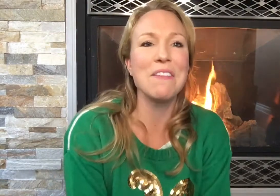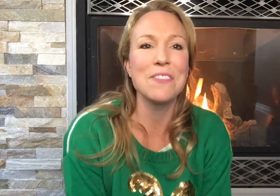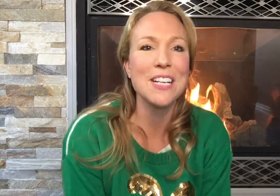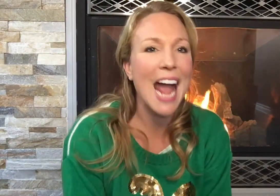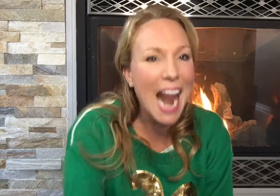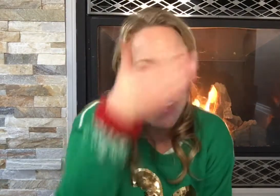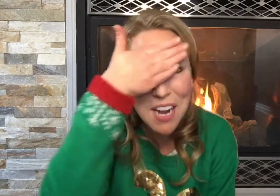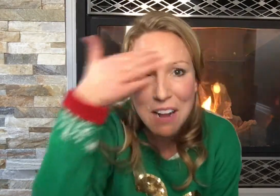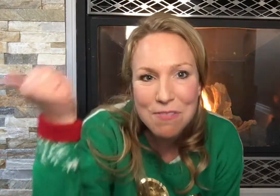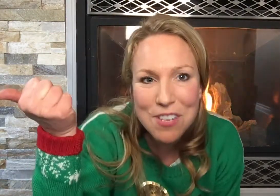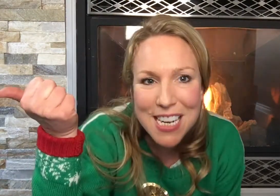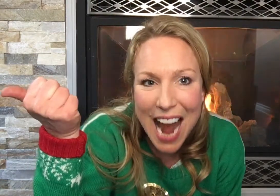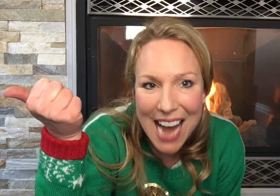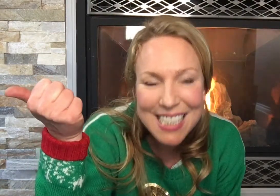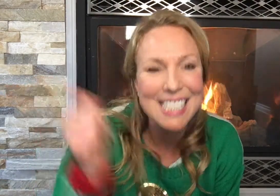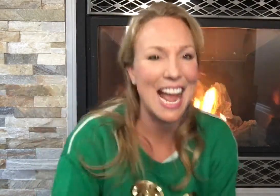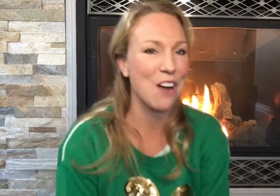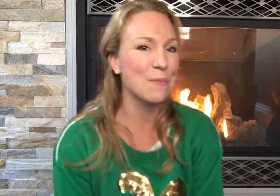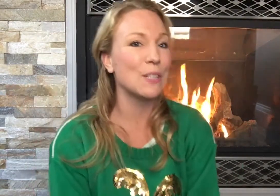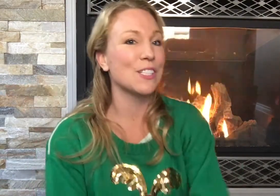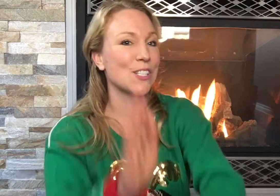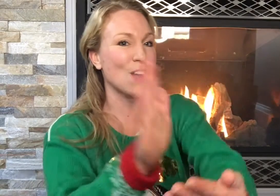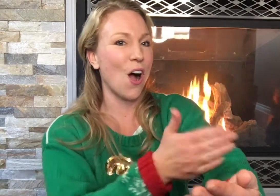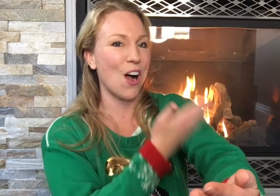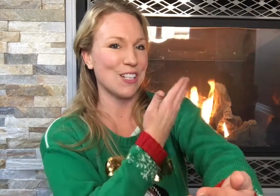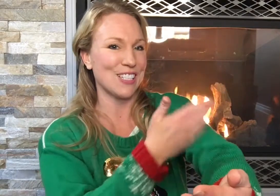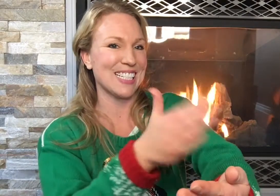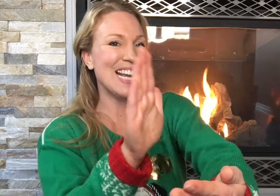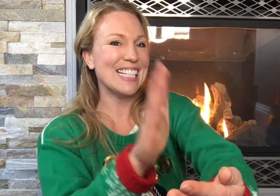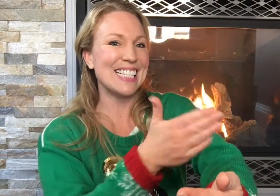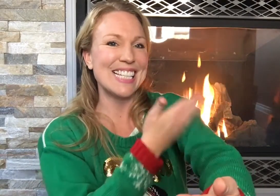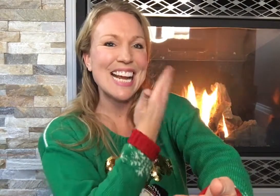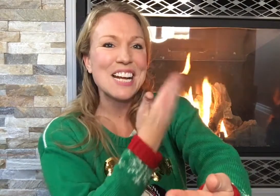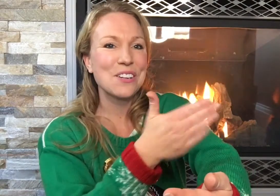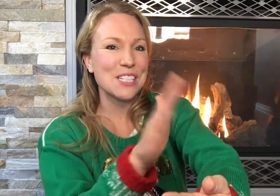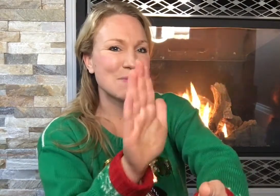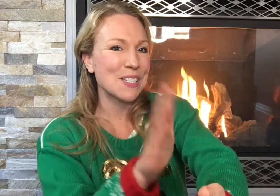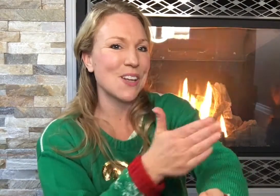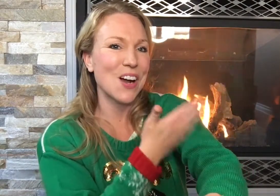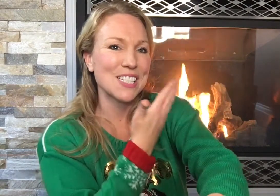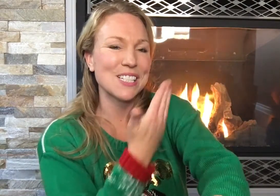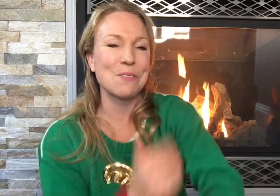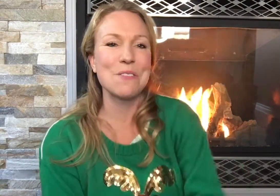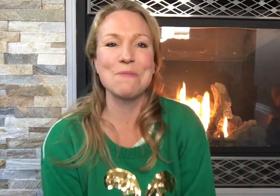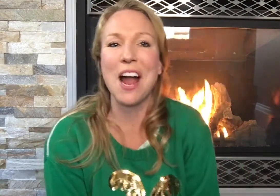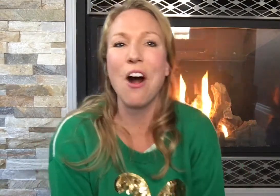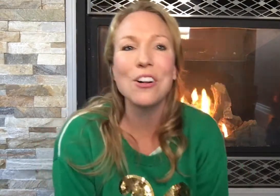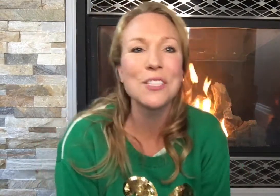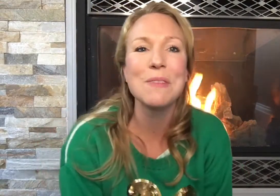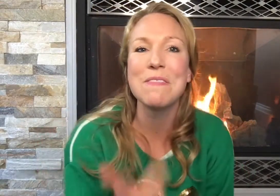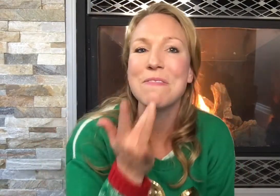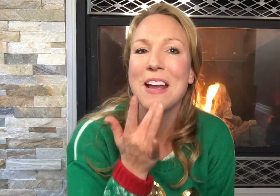how could I FORGET? How about SONGS, SINGING Christmas songs is one of my ultimate FAVORITE